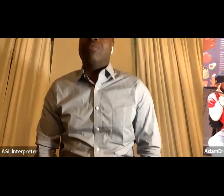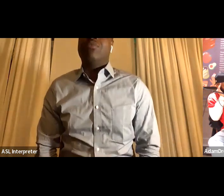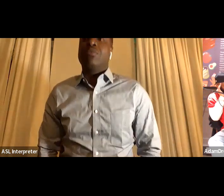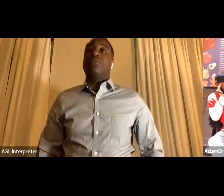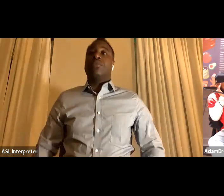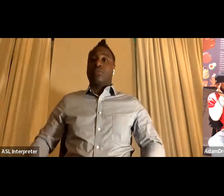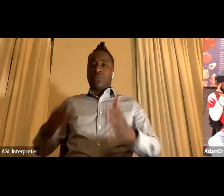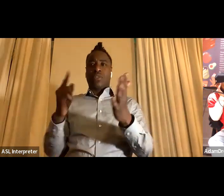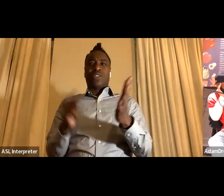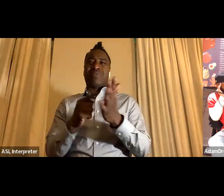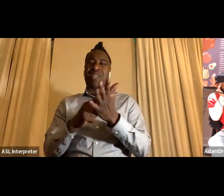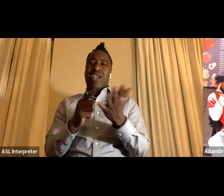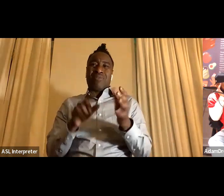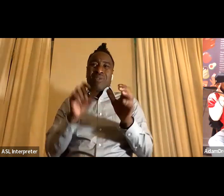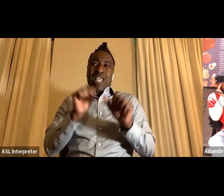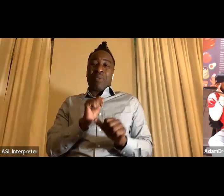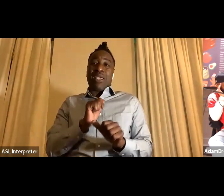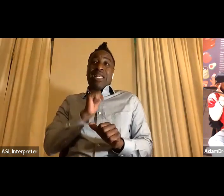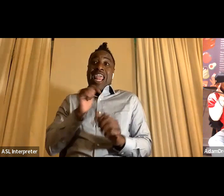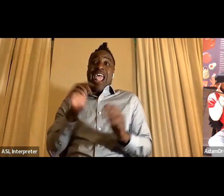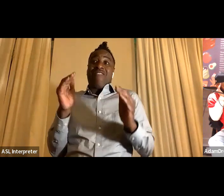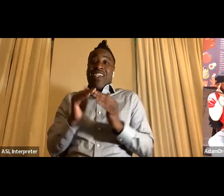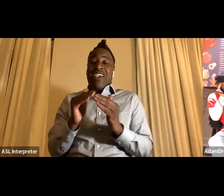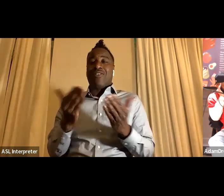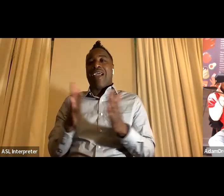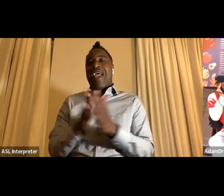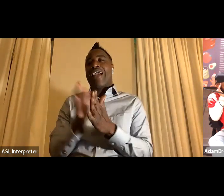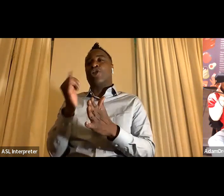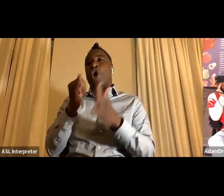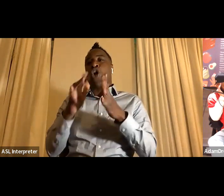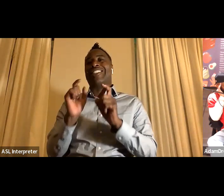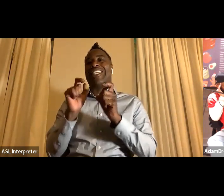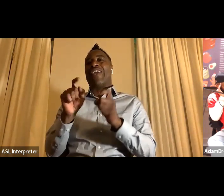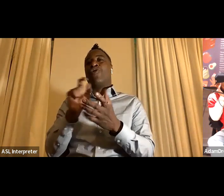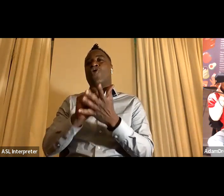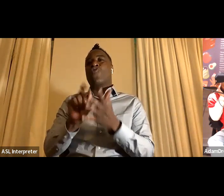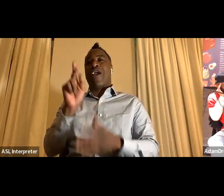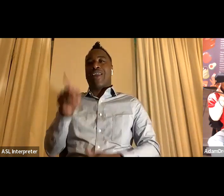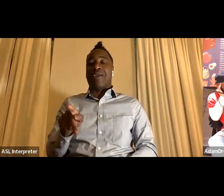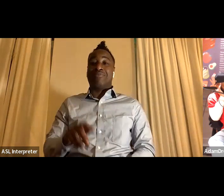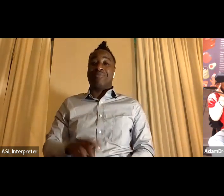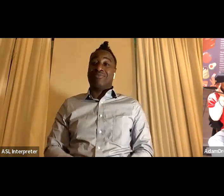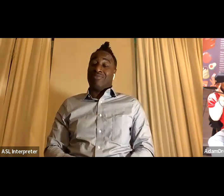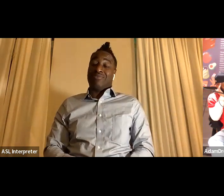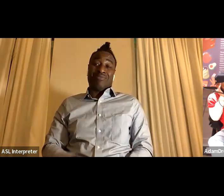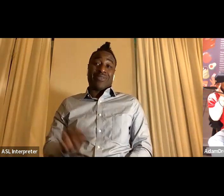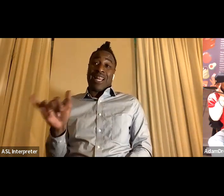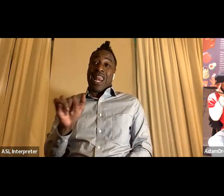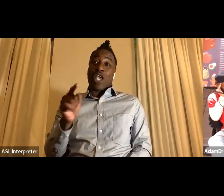to exit artists to go ahead and give you a whole write up about other things. And just as you said, if they wanted to write about it, they would.